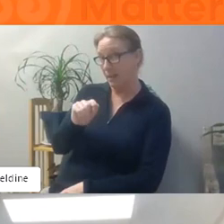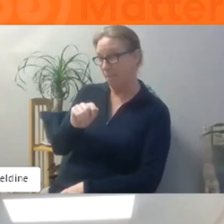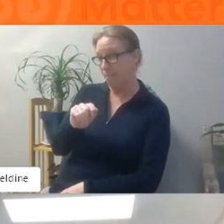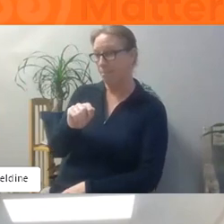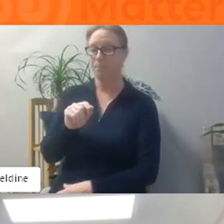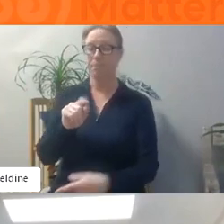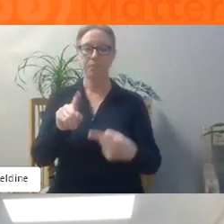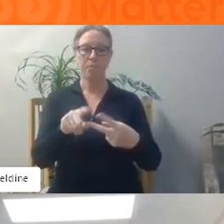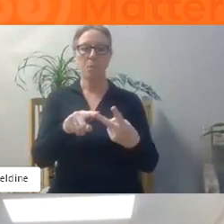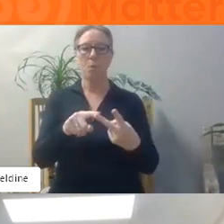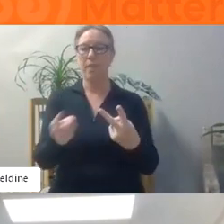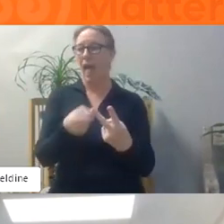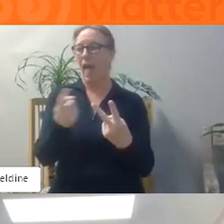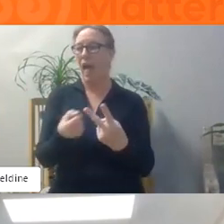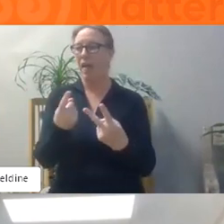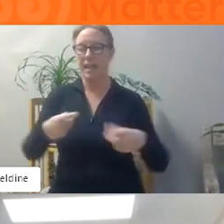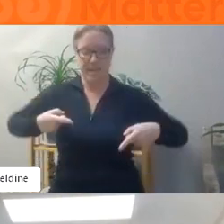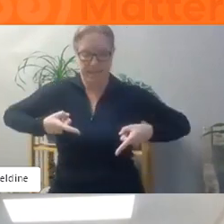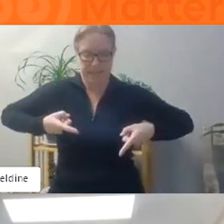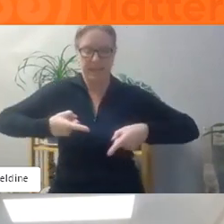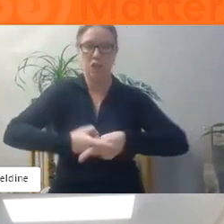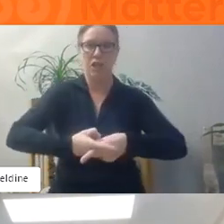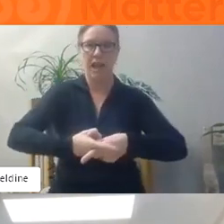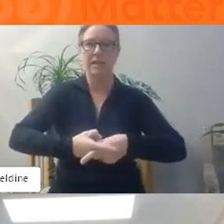with other intersectionality I think, which the Children's Commissioner